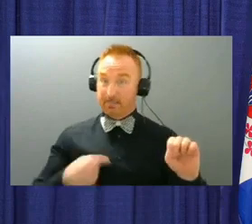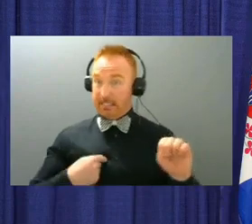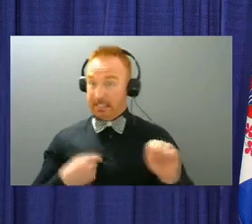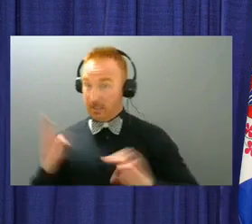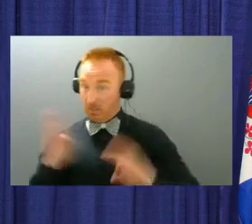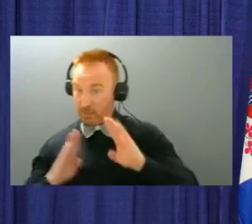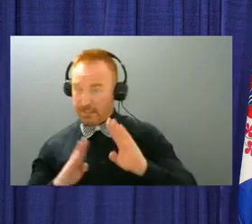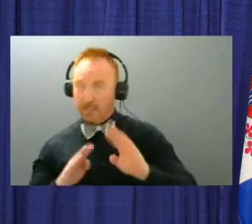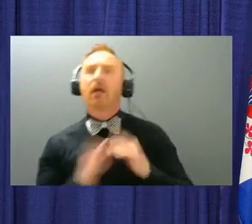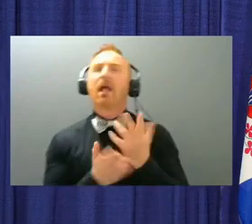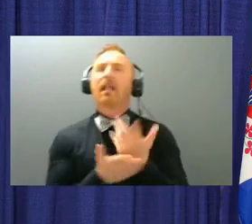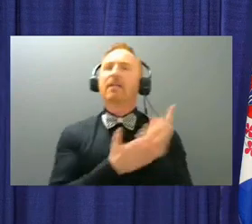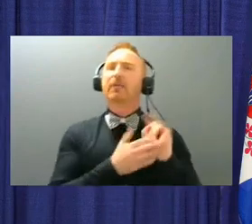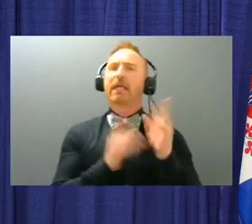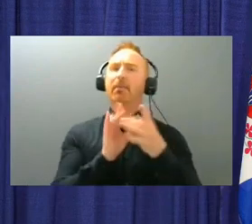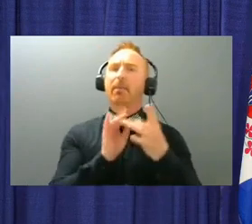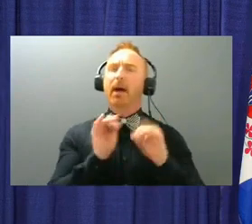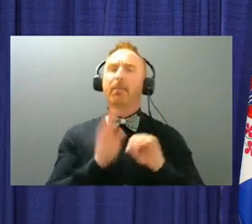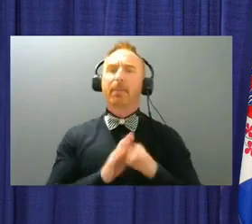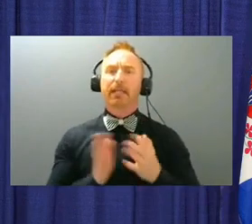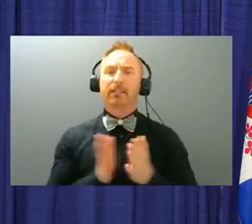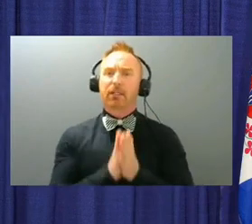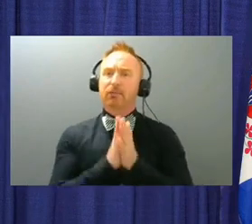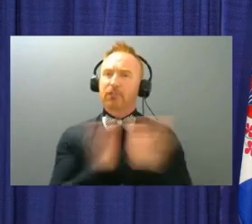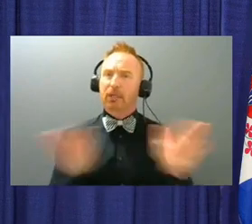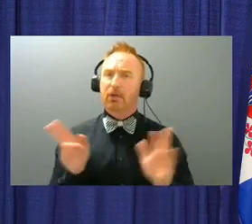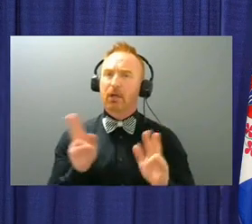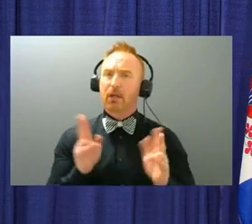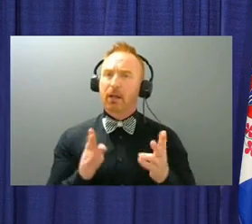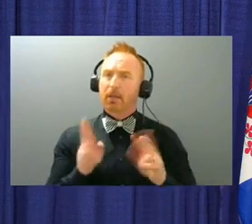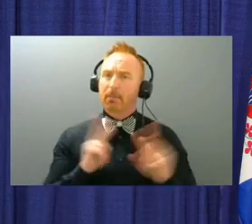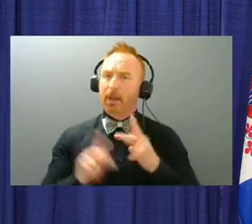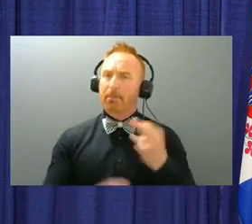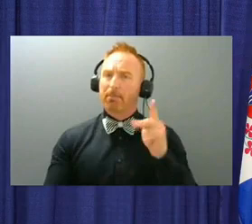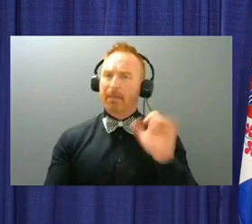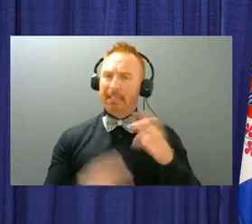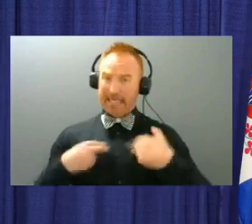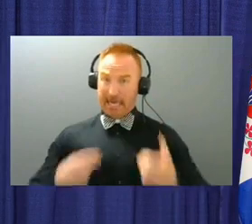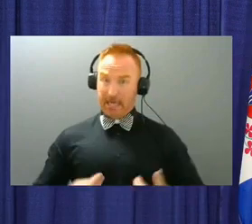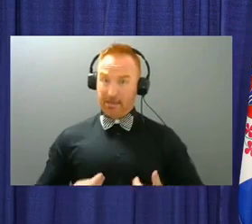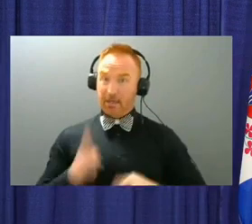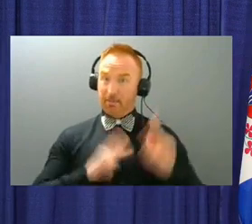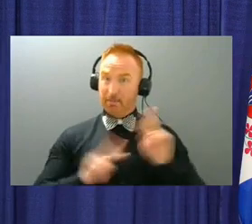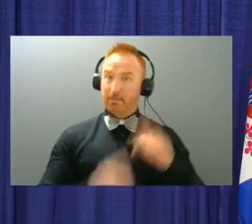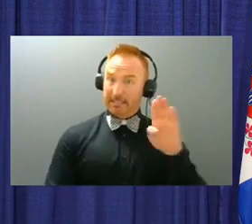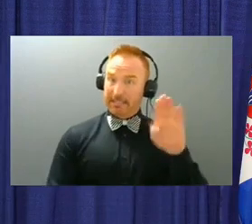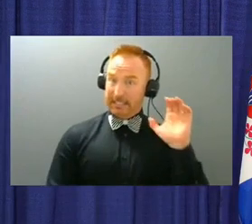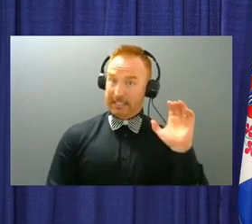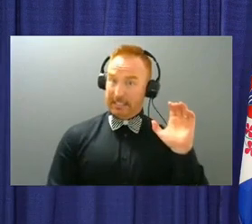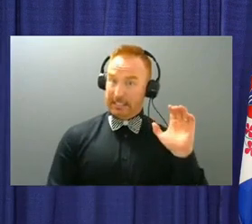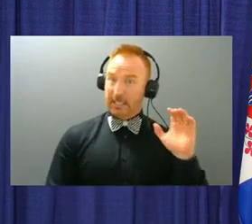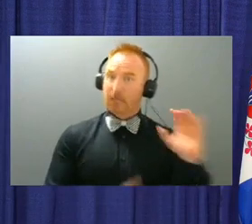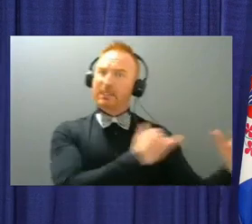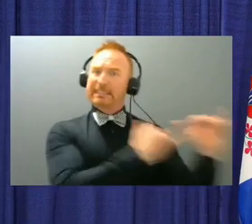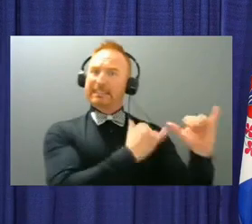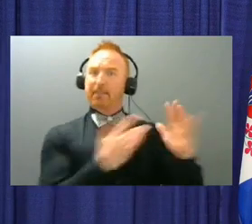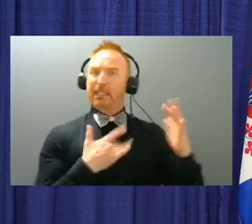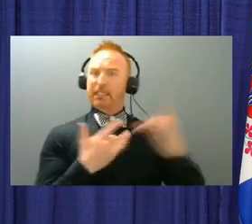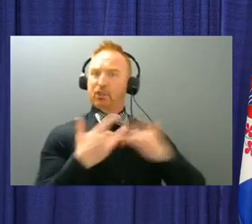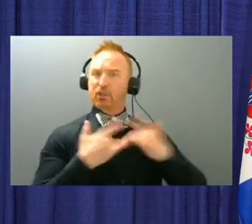continuing to watch closely and like the public health officials in BC, we are concerned. But despite increasing cases,